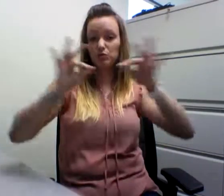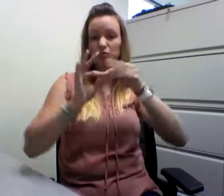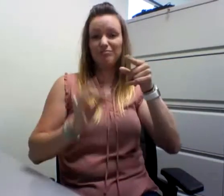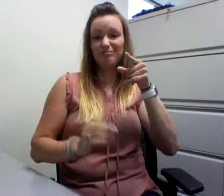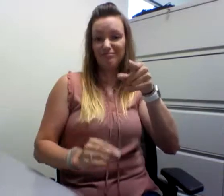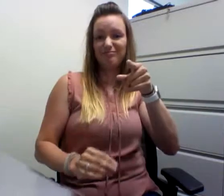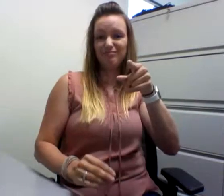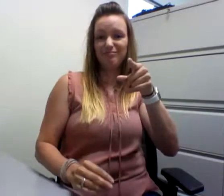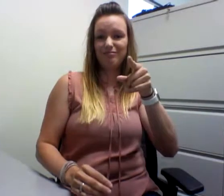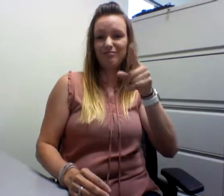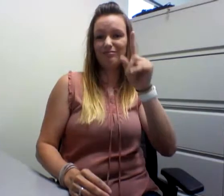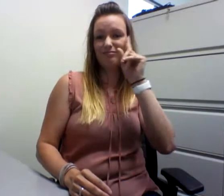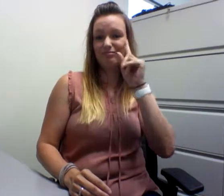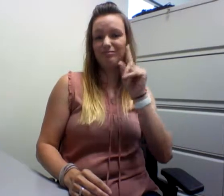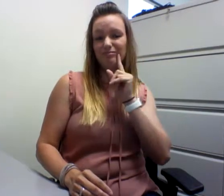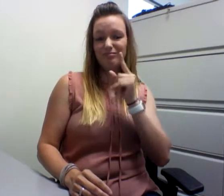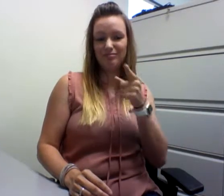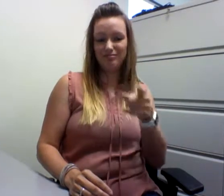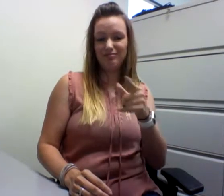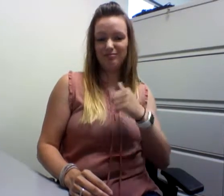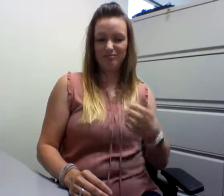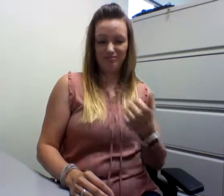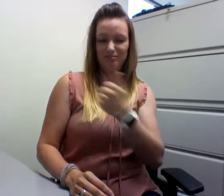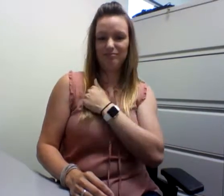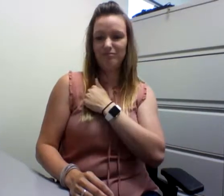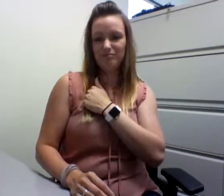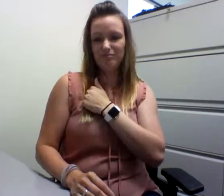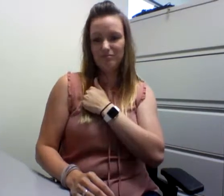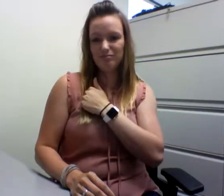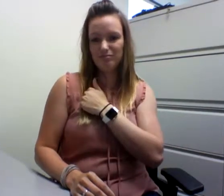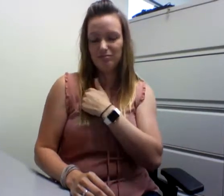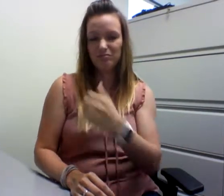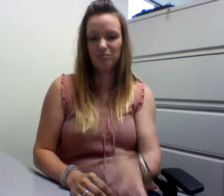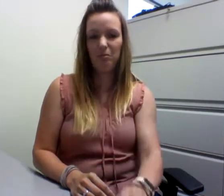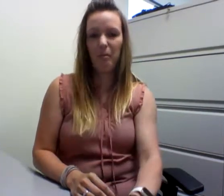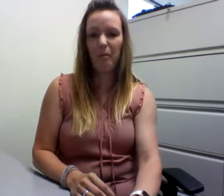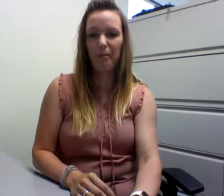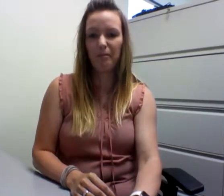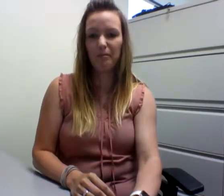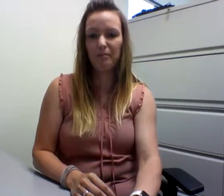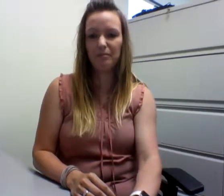most important, is the attitude of the Deaf individual